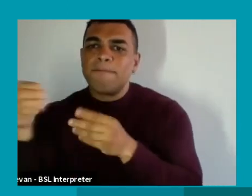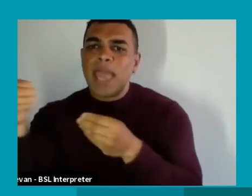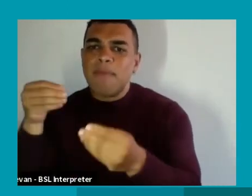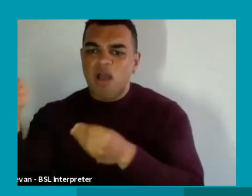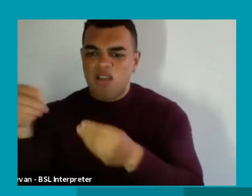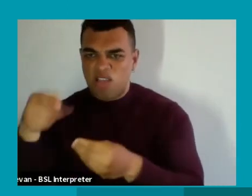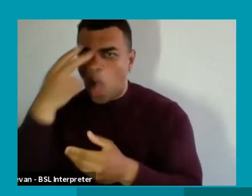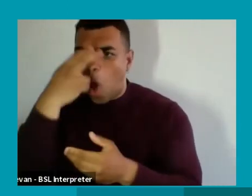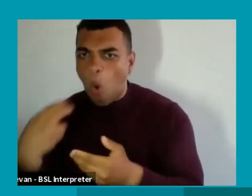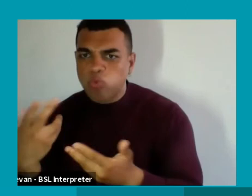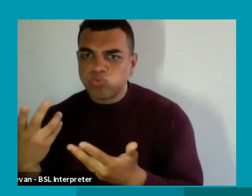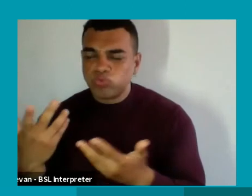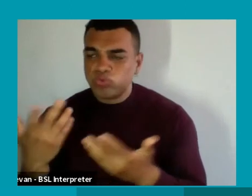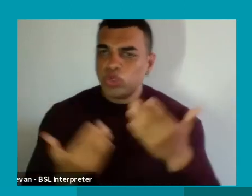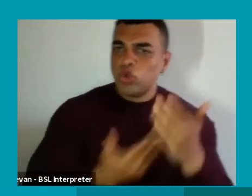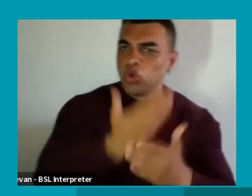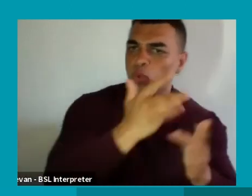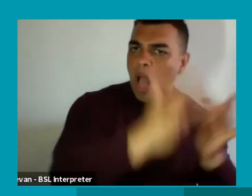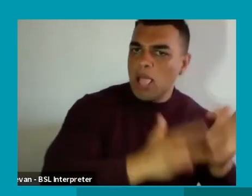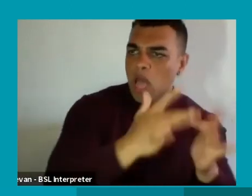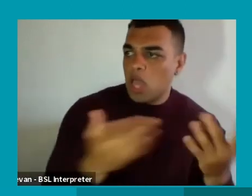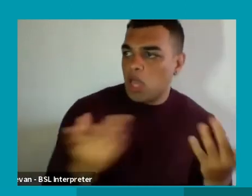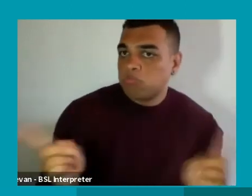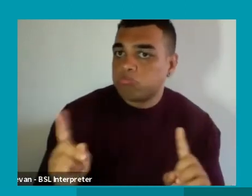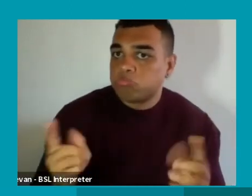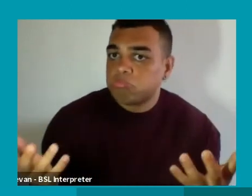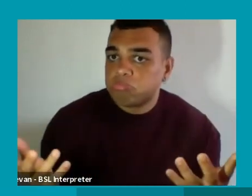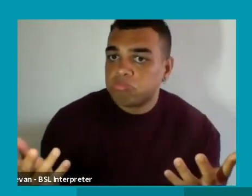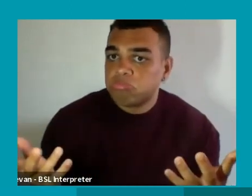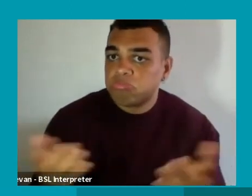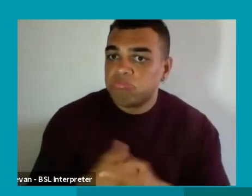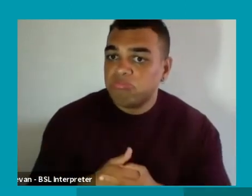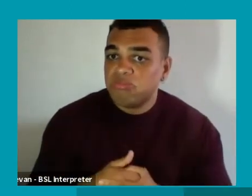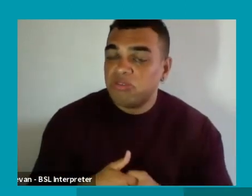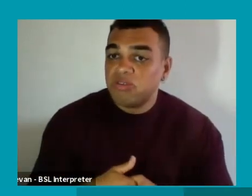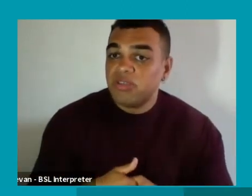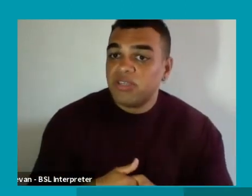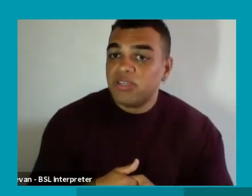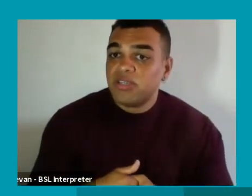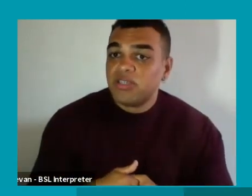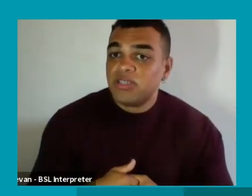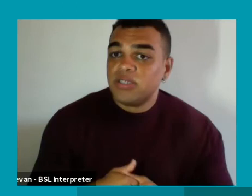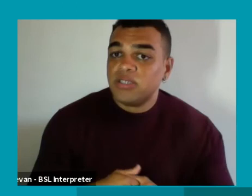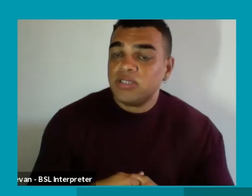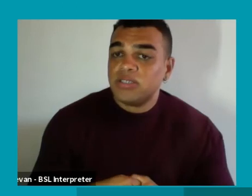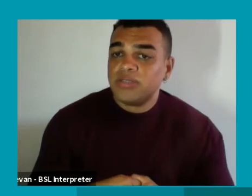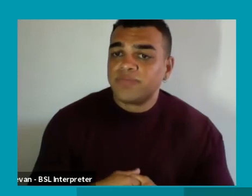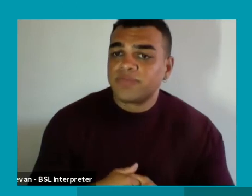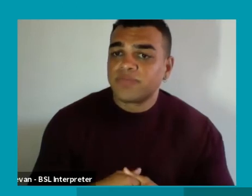Facebook has a lot of local area jobs and so it does happen a lot, however. For the sheer quantity of people